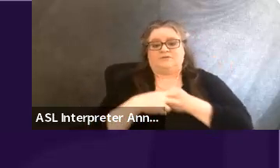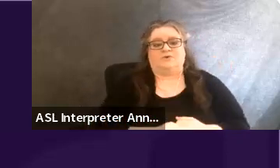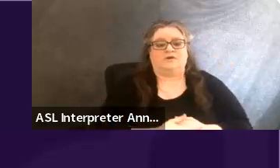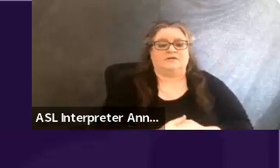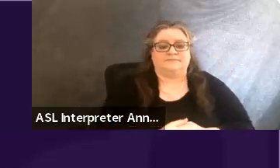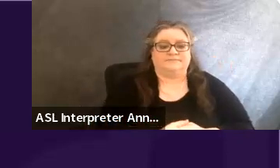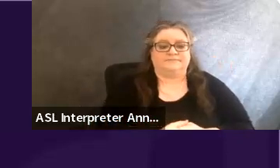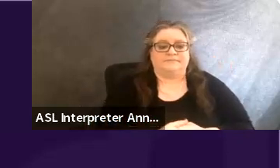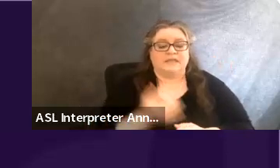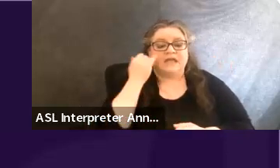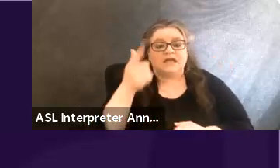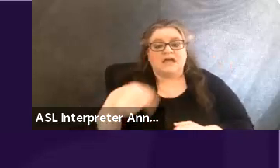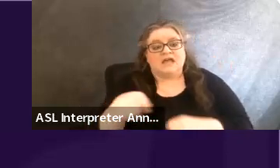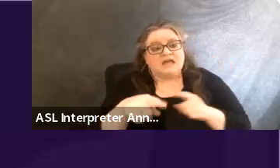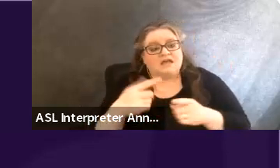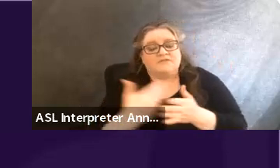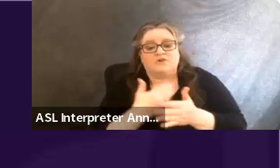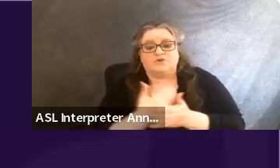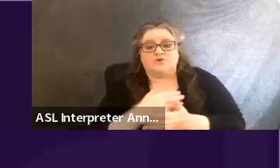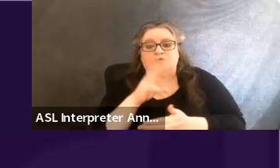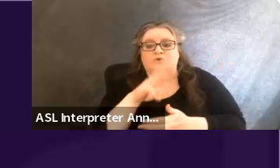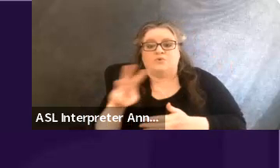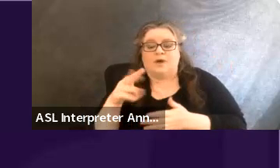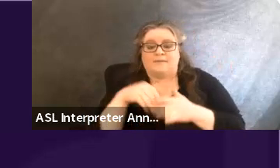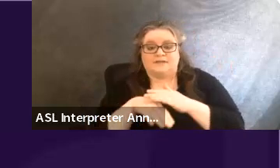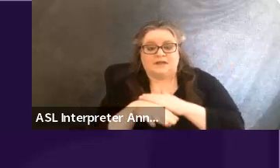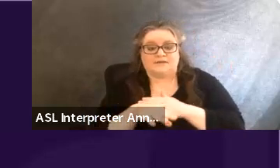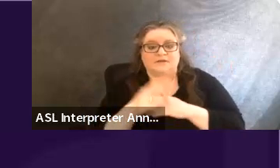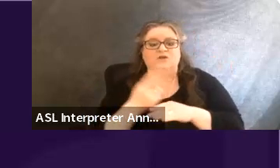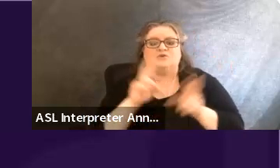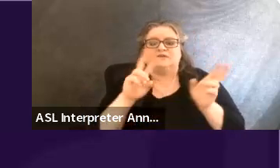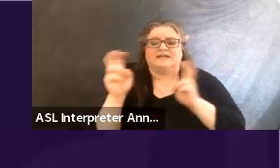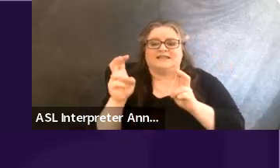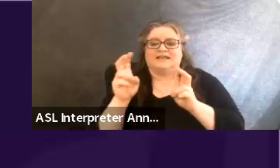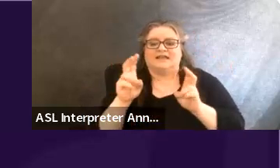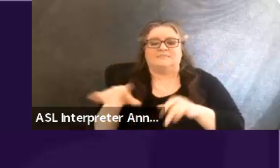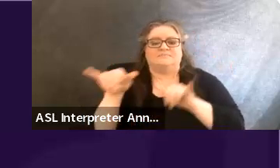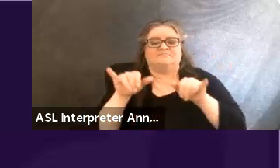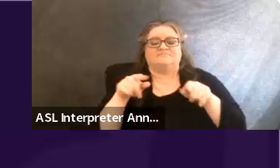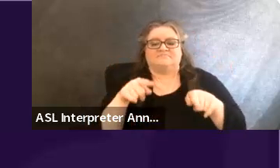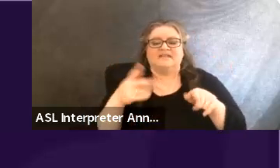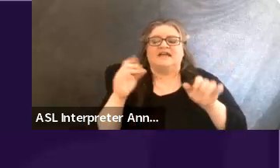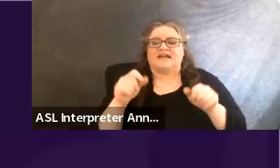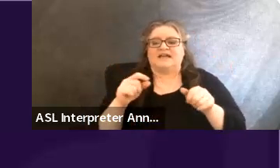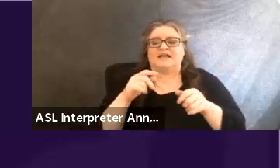So, if you are new to web accessibility, using a theme like this can already cover some important features